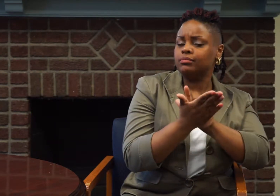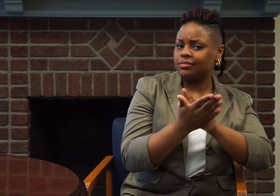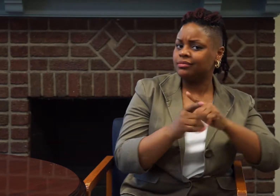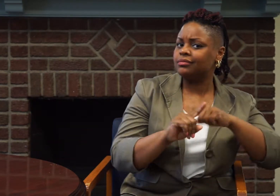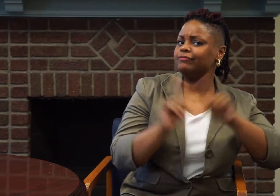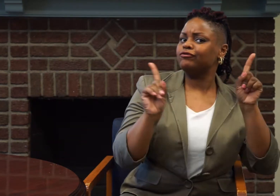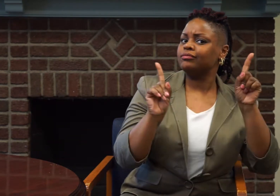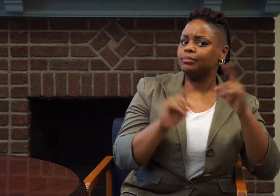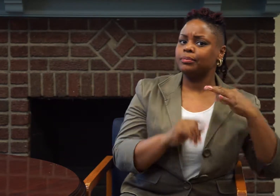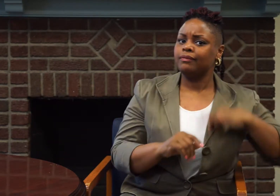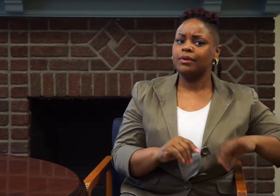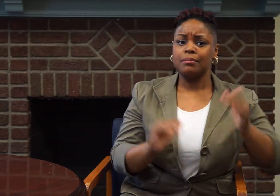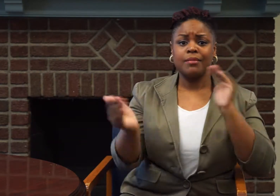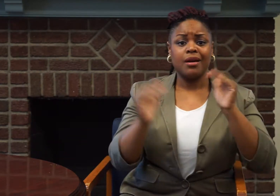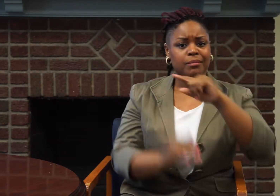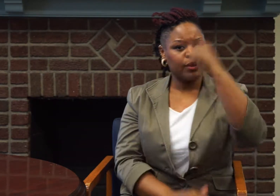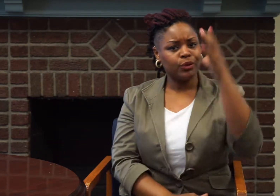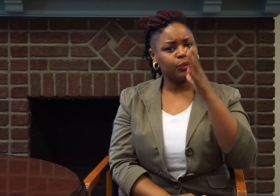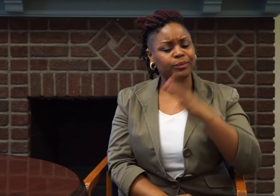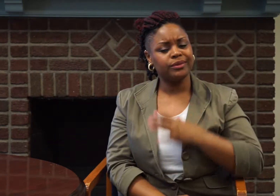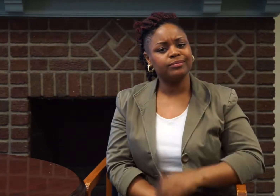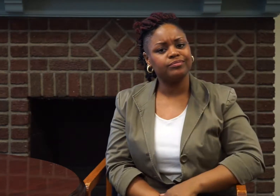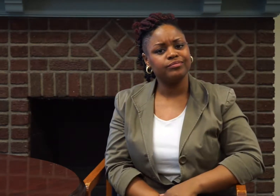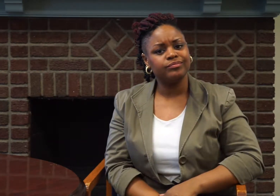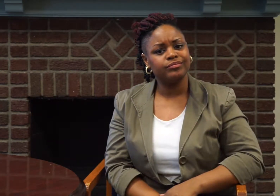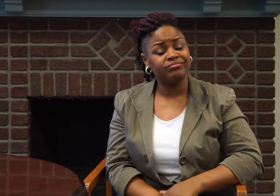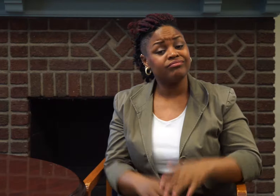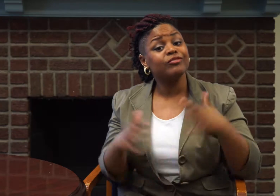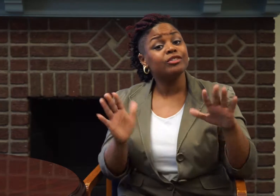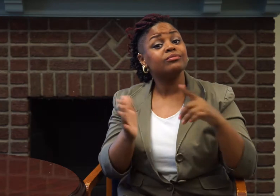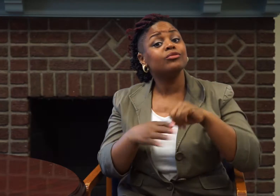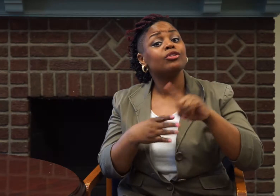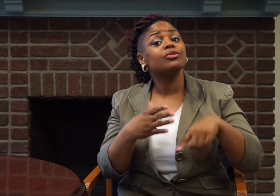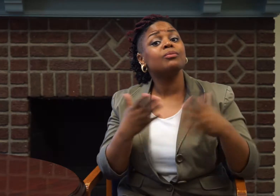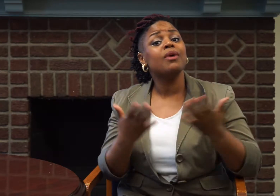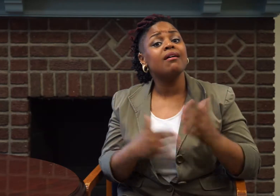this was an example of a "private law" where White women had different freedoms compared to Black women.